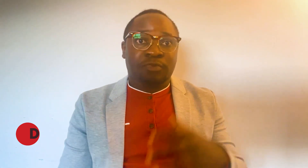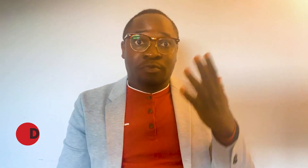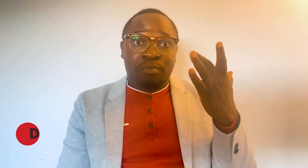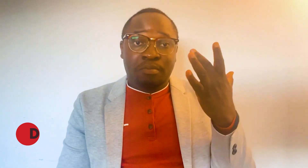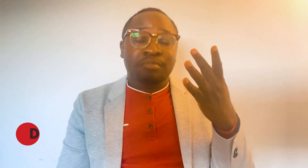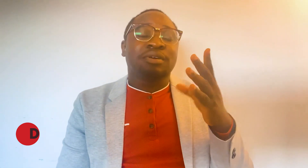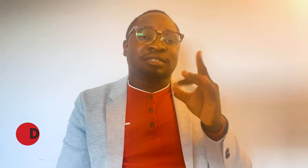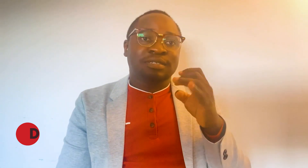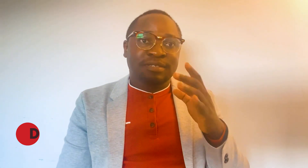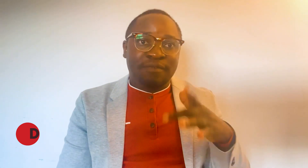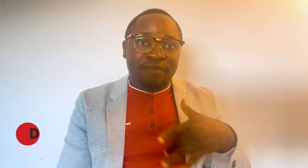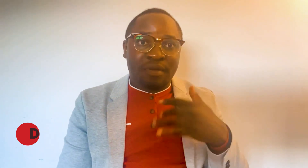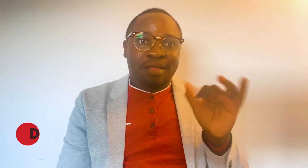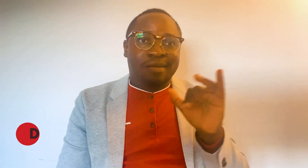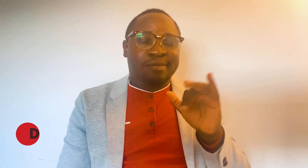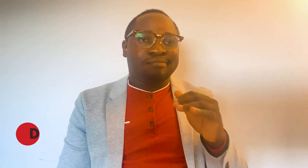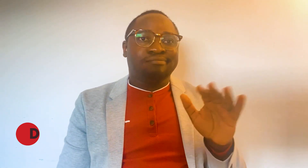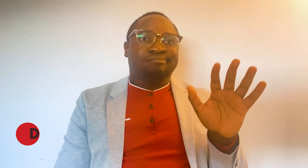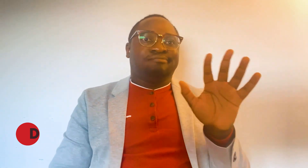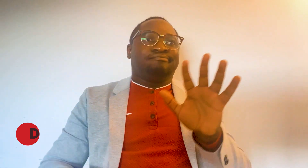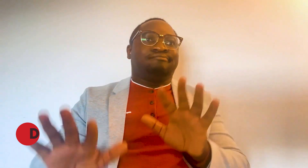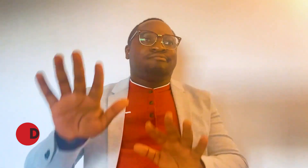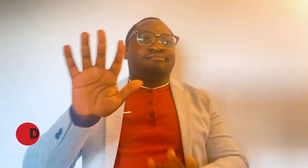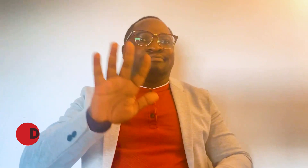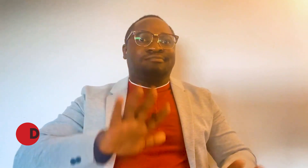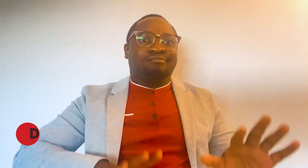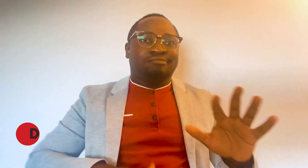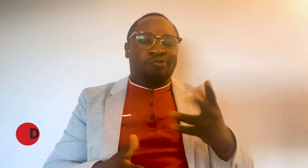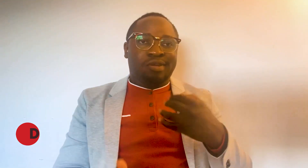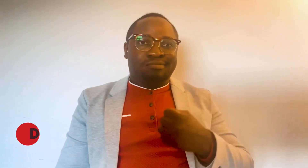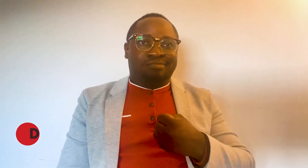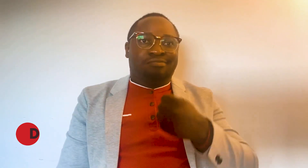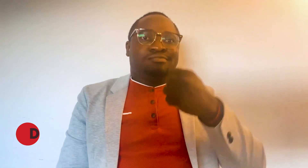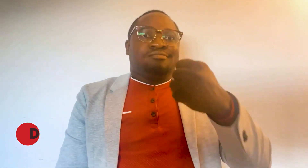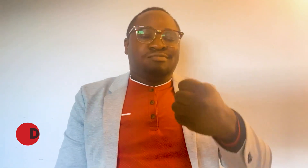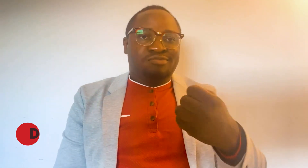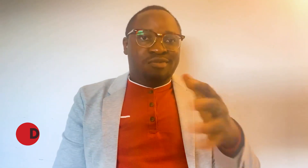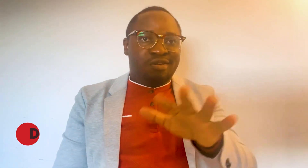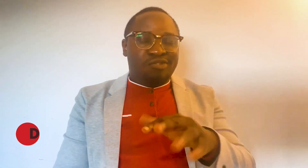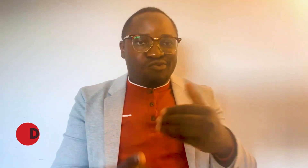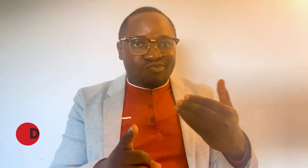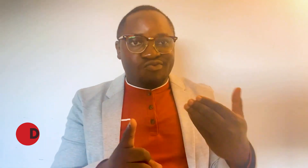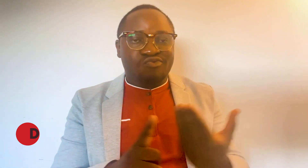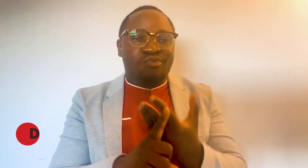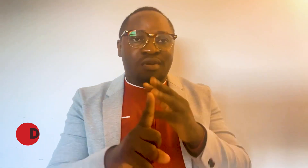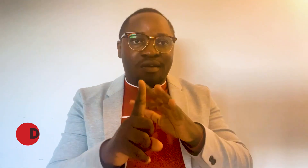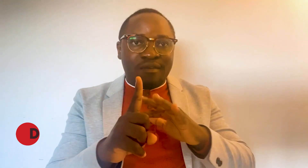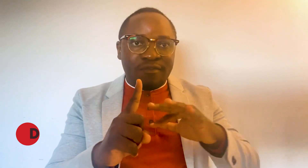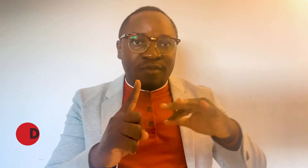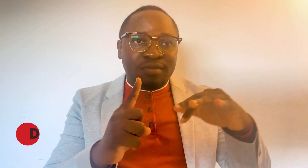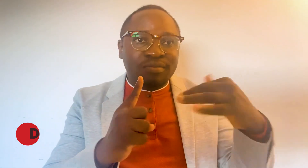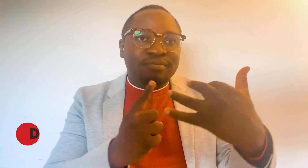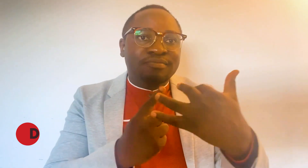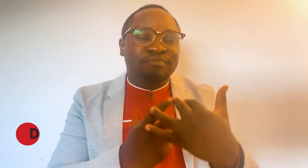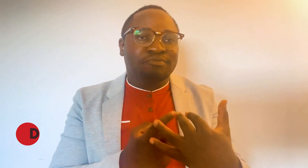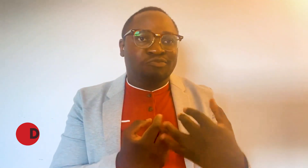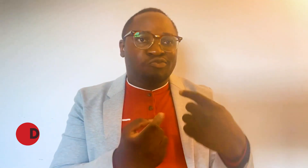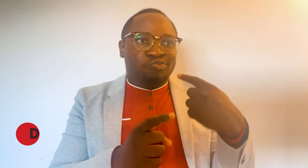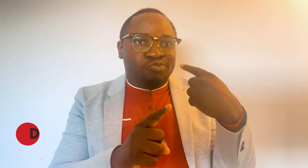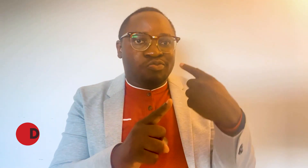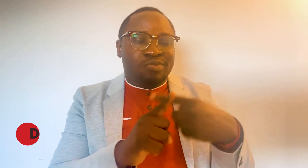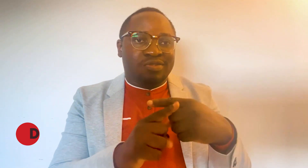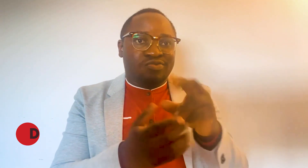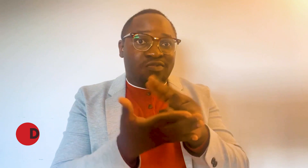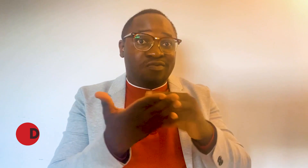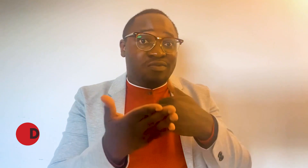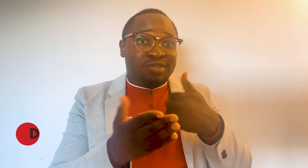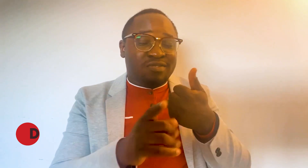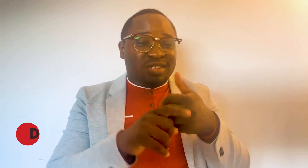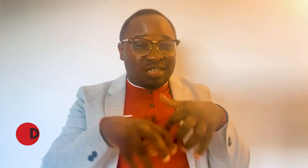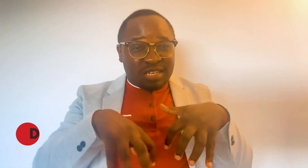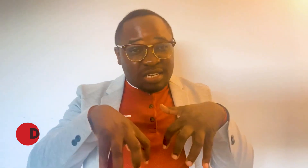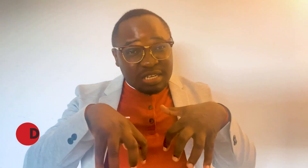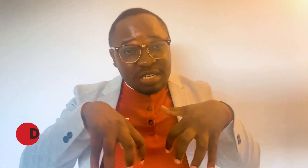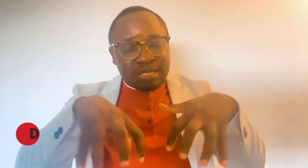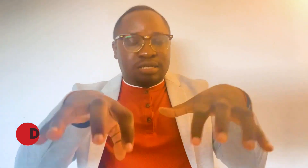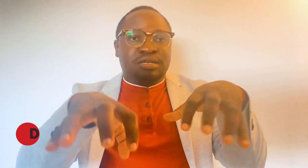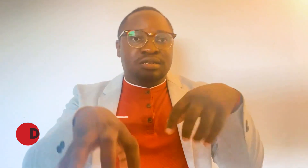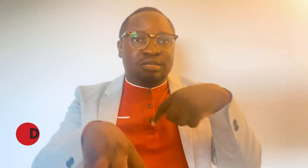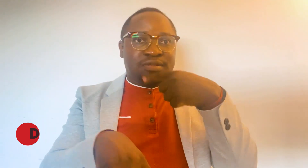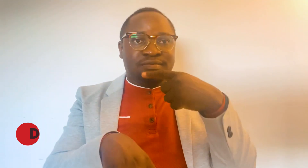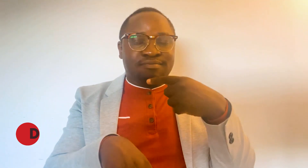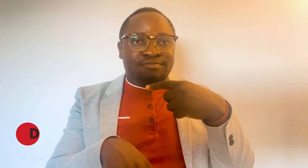It felt like I was being thrown into a new environment full of hearing students;